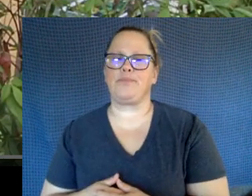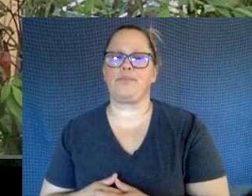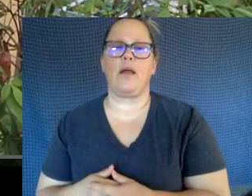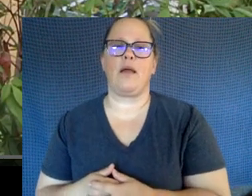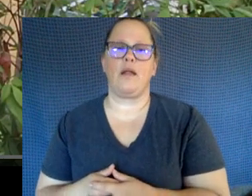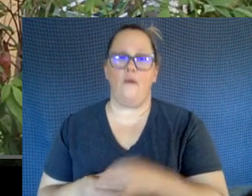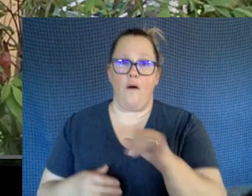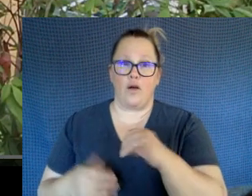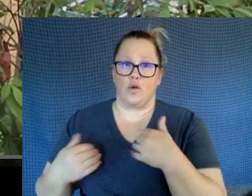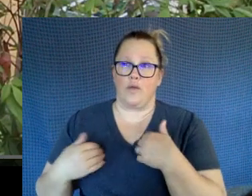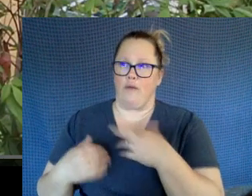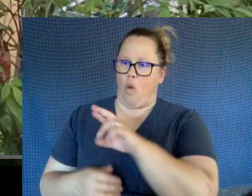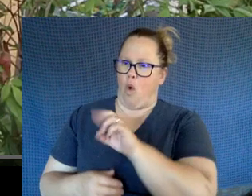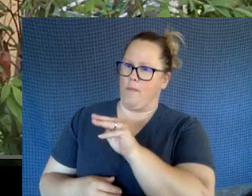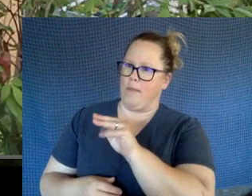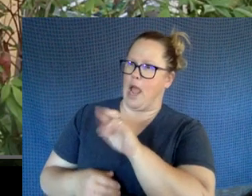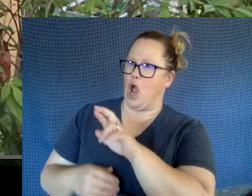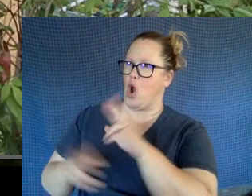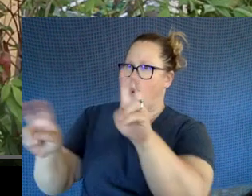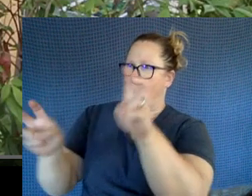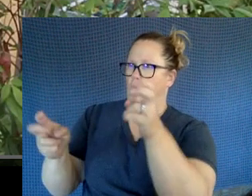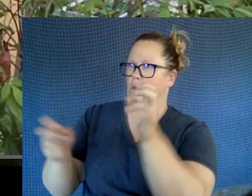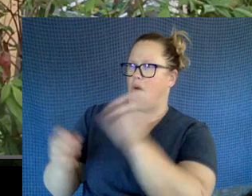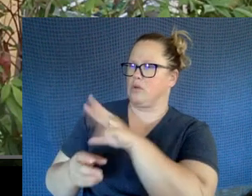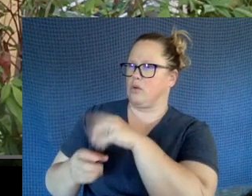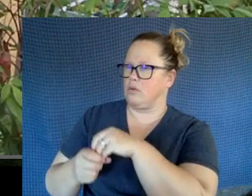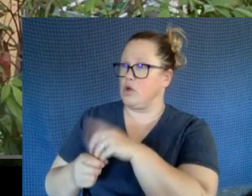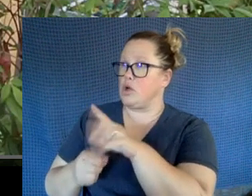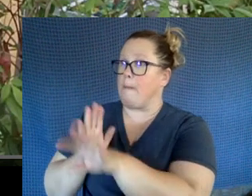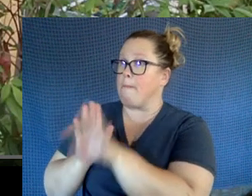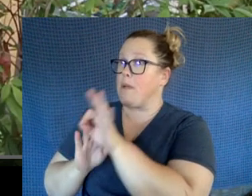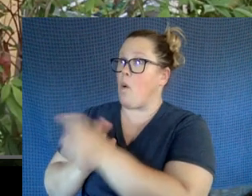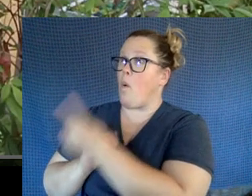from Romare Bearden. Oh. You put down one color and it calls